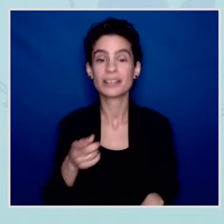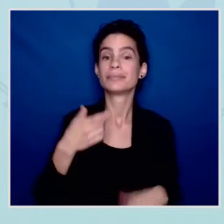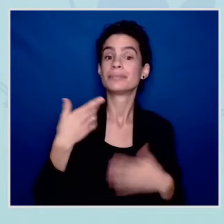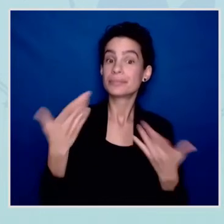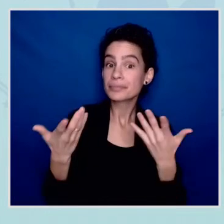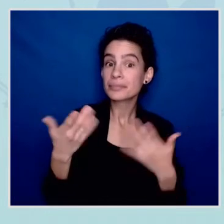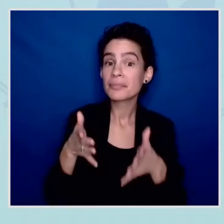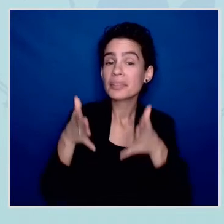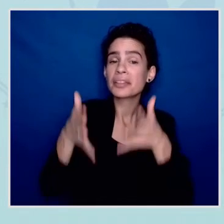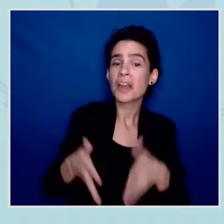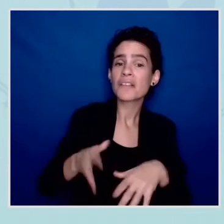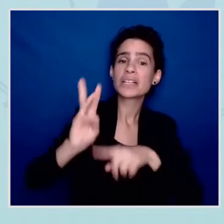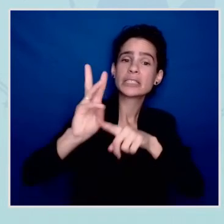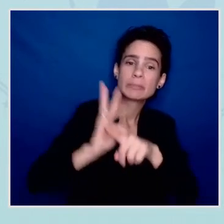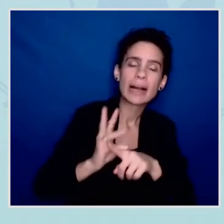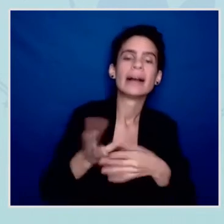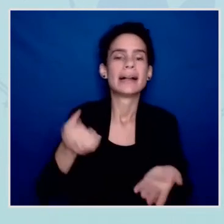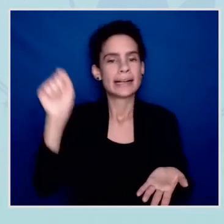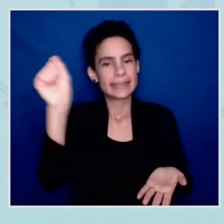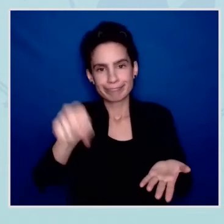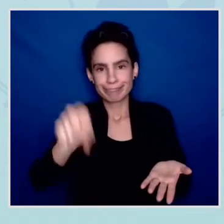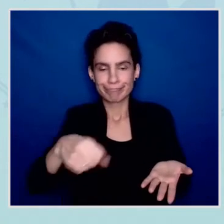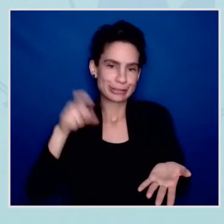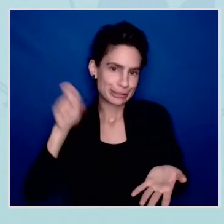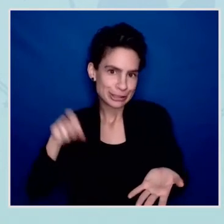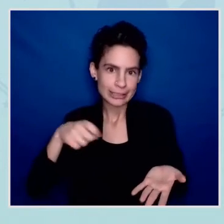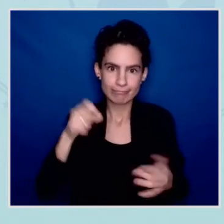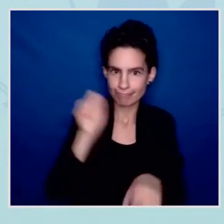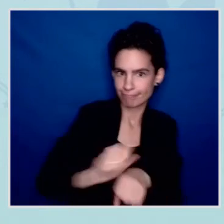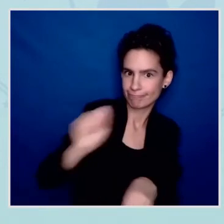WORST NOTION. HE HAS BEEN AN EMBARRASSMENT TO THE COUNTRY, EMBARRASSED US AROUND THE WORLD.